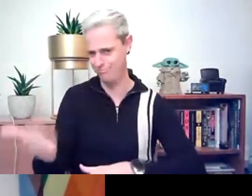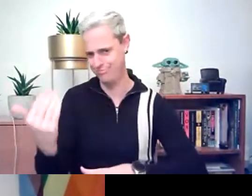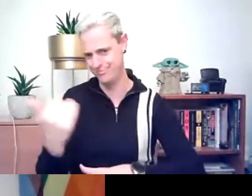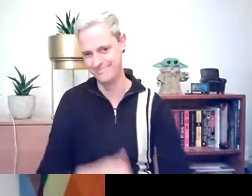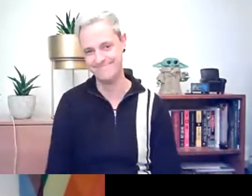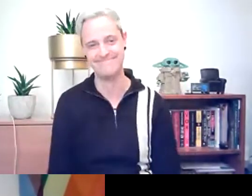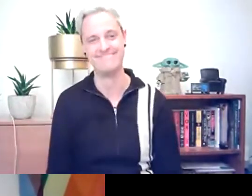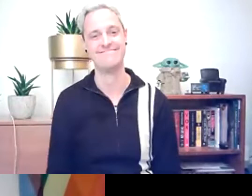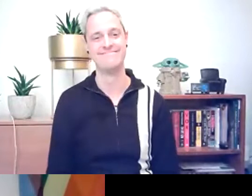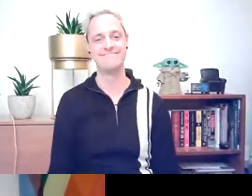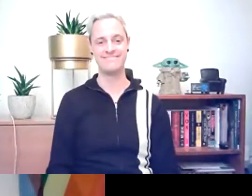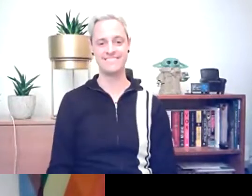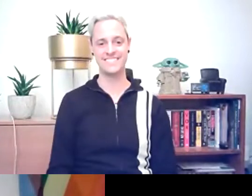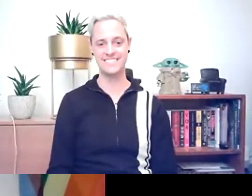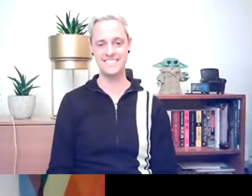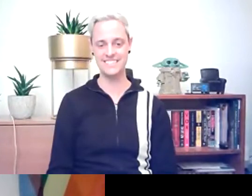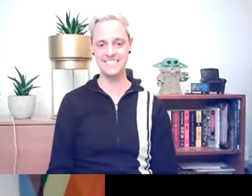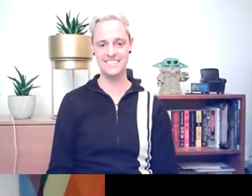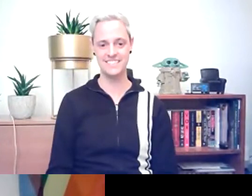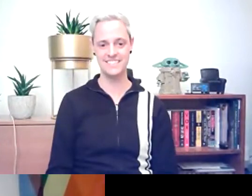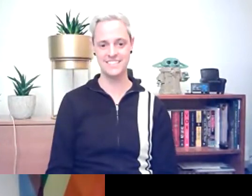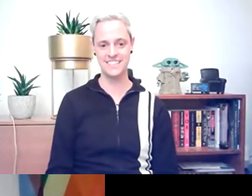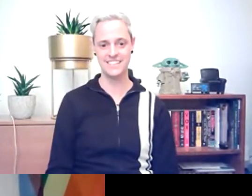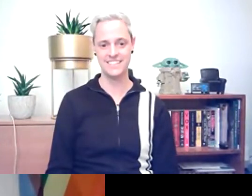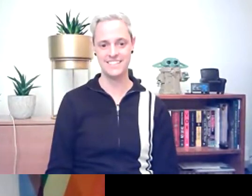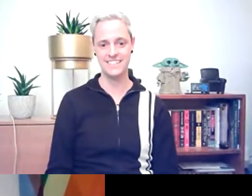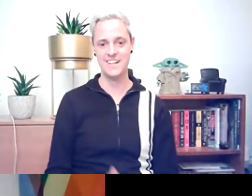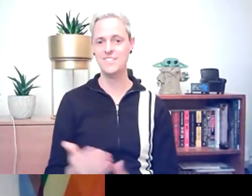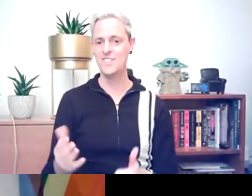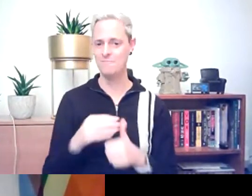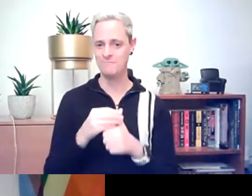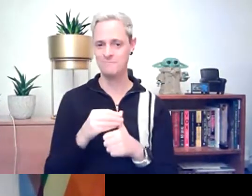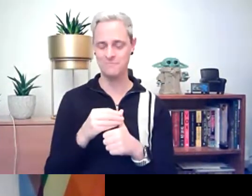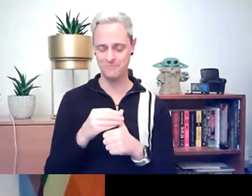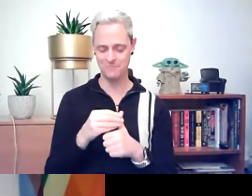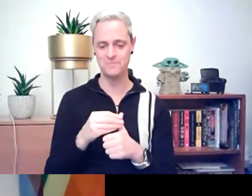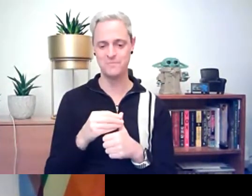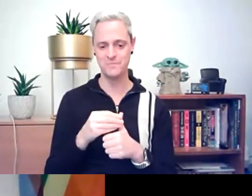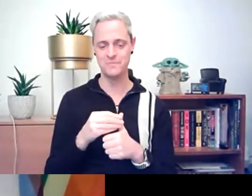18:25:47 I think the first thing that I would say is, remember that.